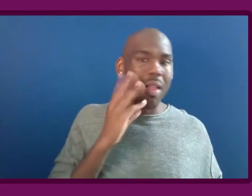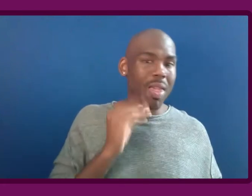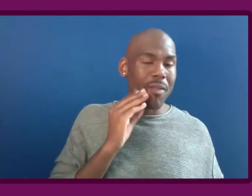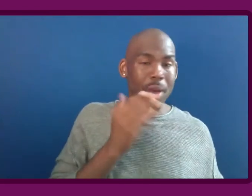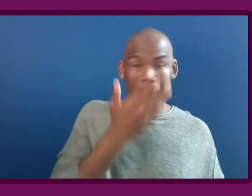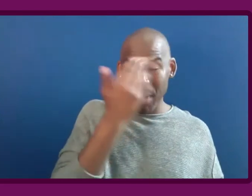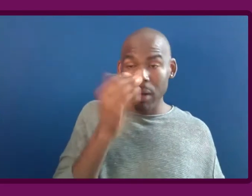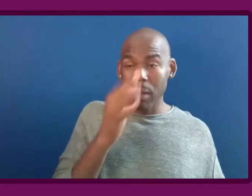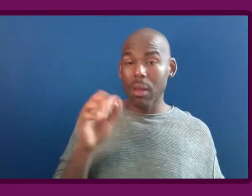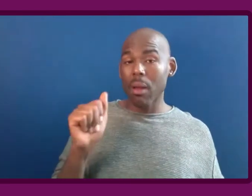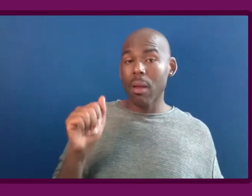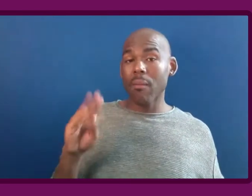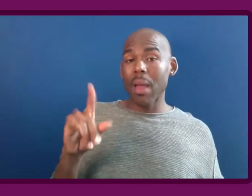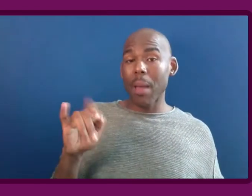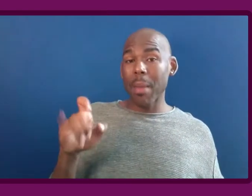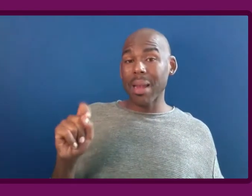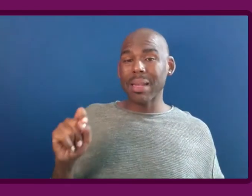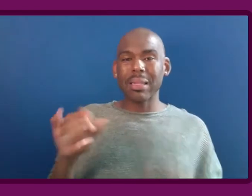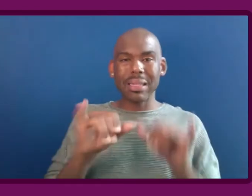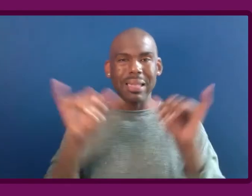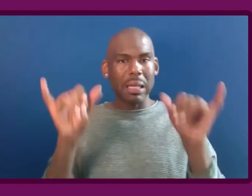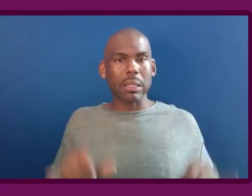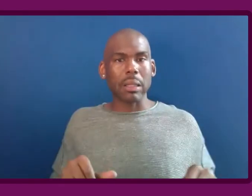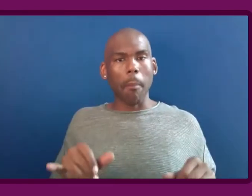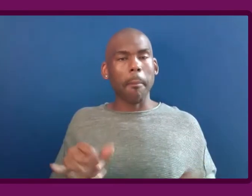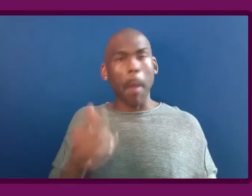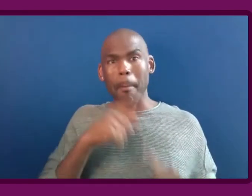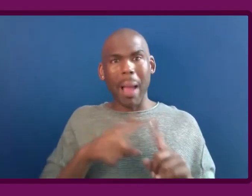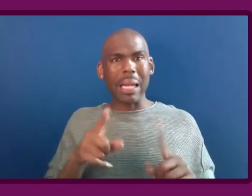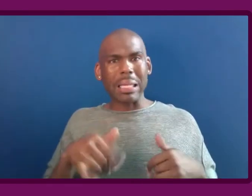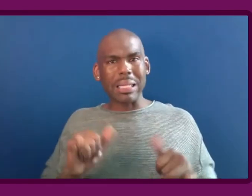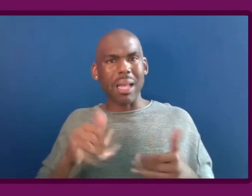living through because of the ableist systems that they are, but it's still a valid story.